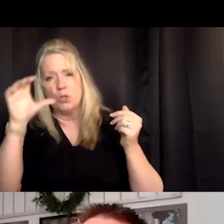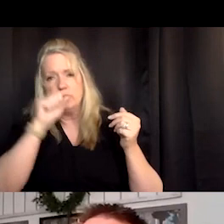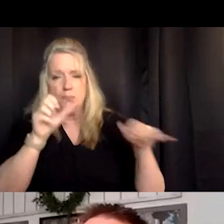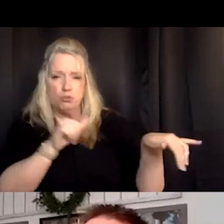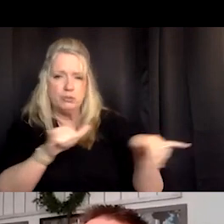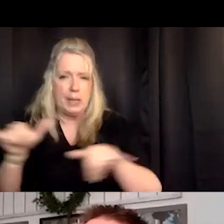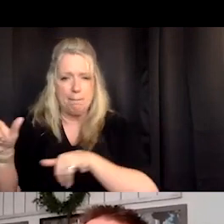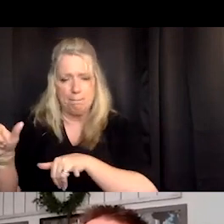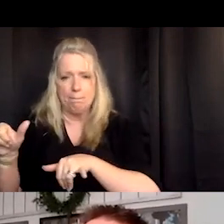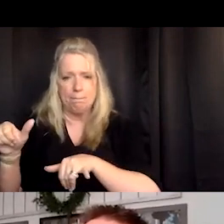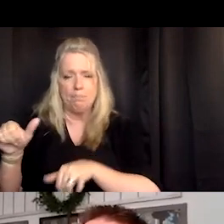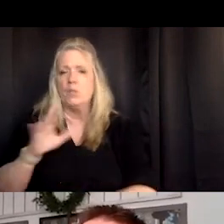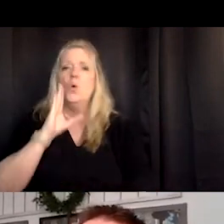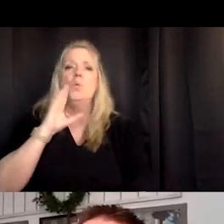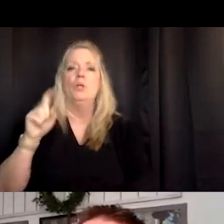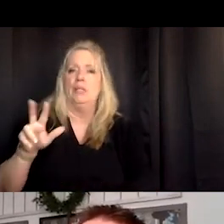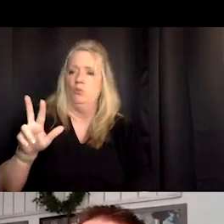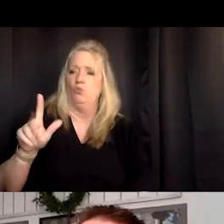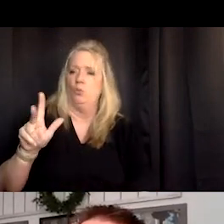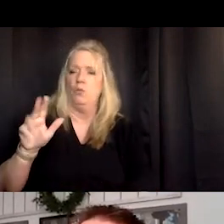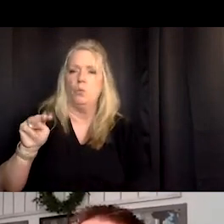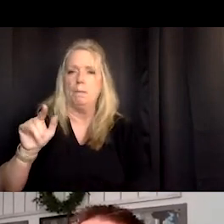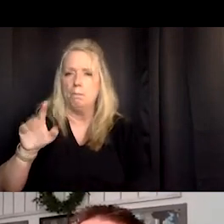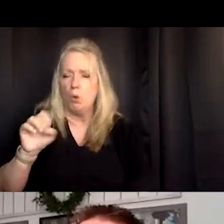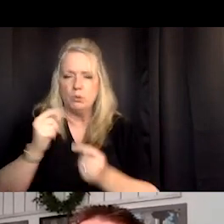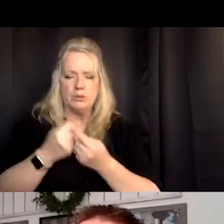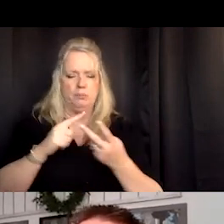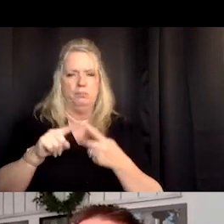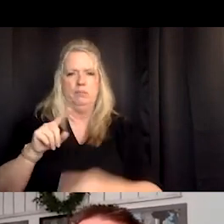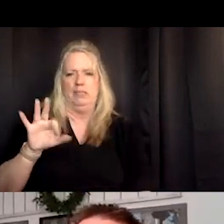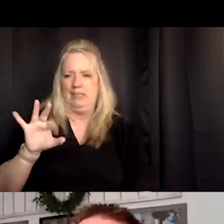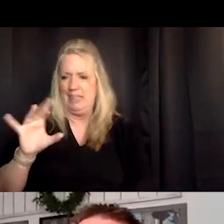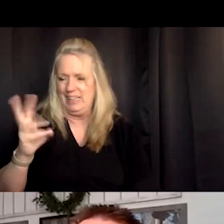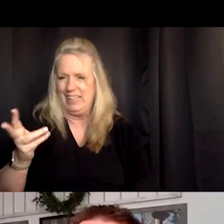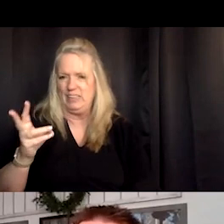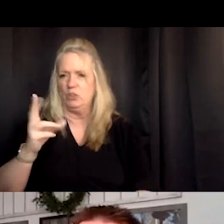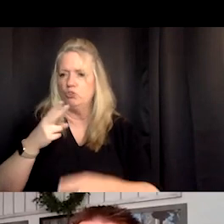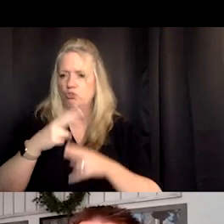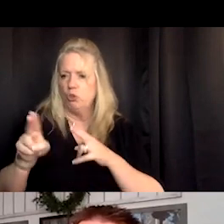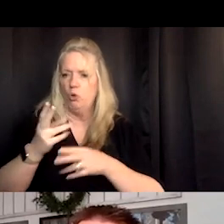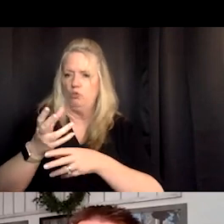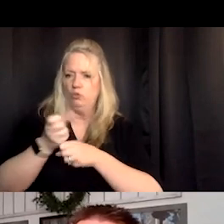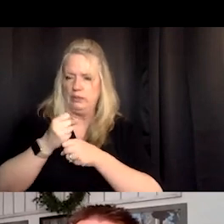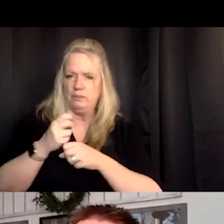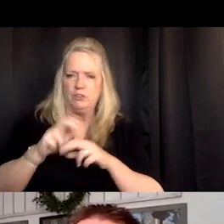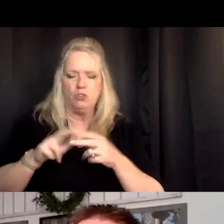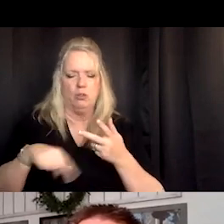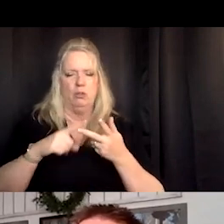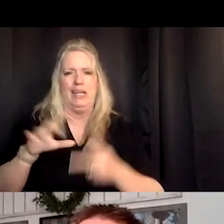WE ARE GOING TO NEED, 23 MOBILE TEAMS. GOING TO NEED, 96, SHORT RECEIVING CHAIRS. 82 CRISIS SHORT